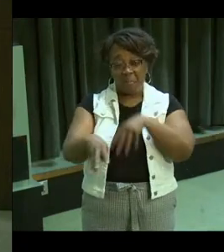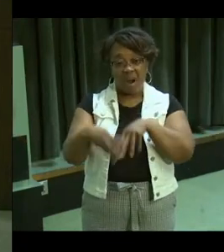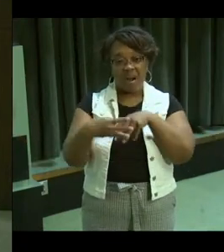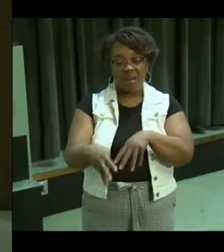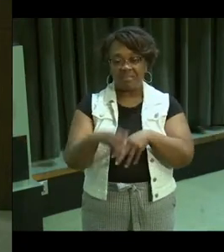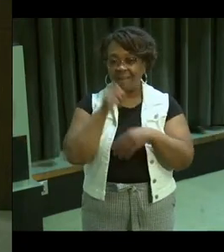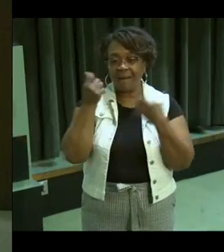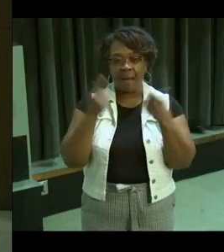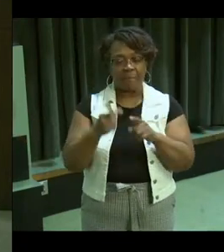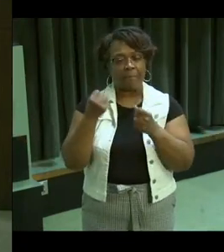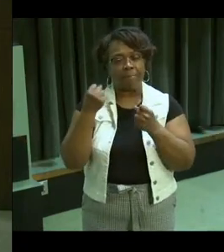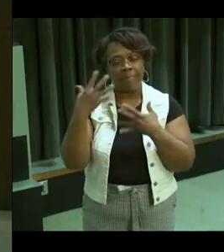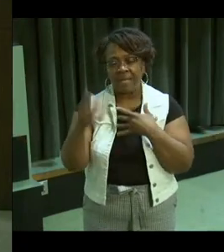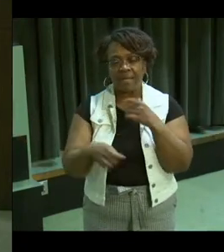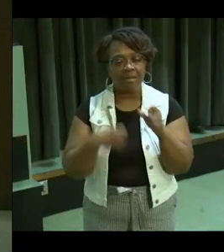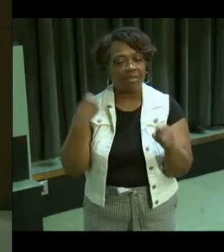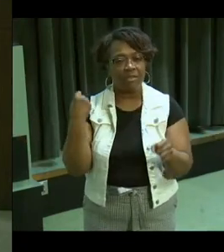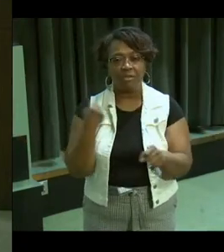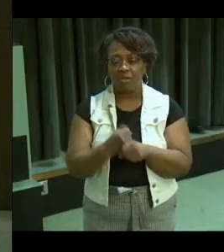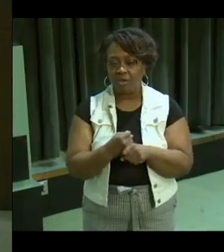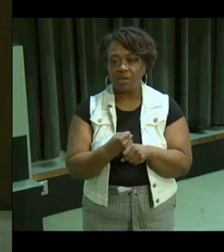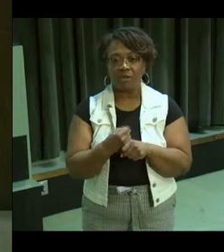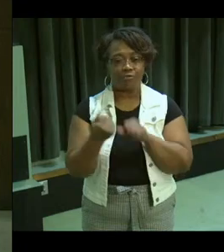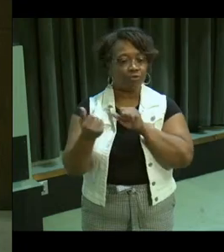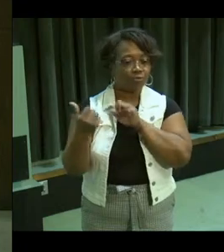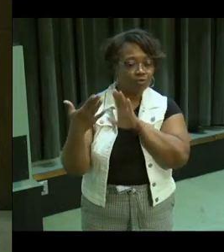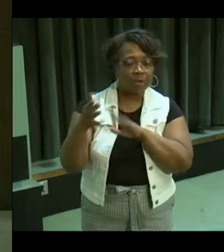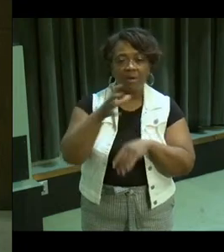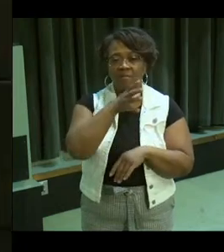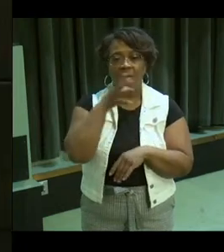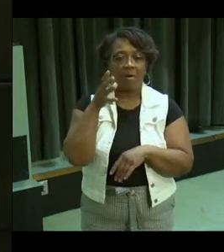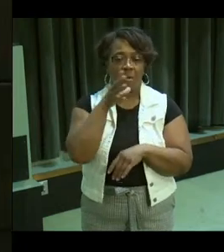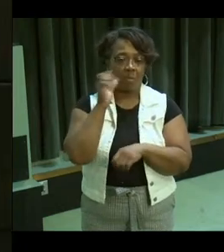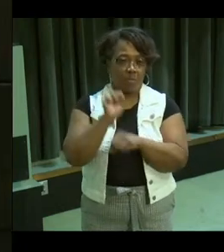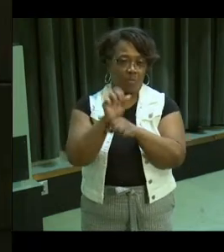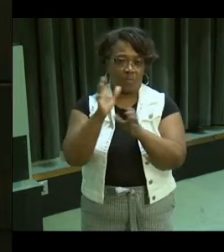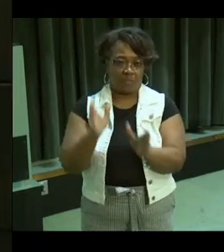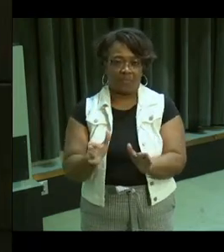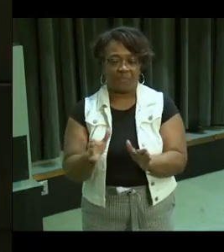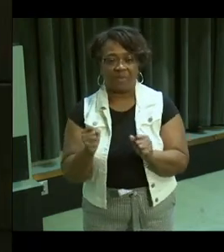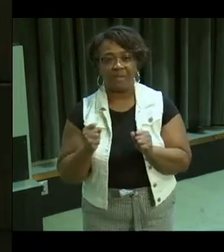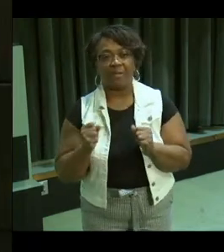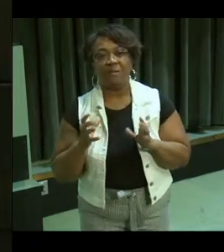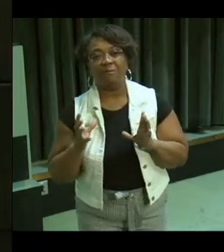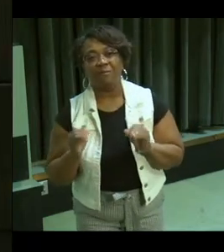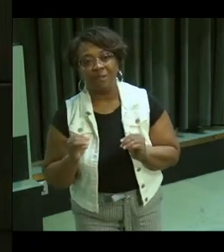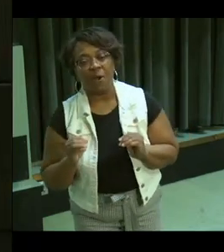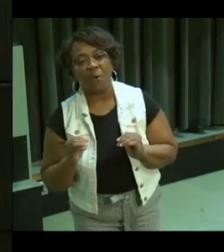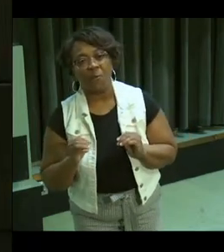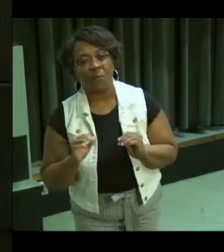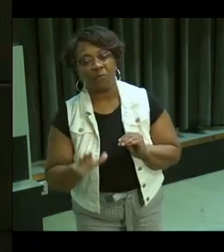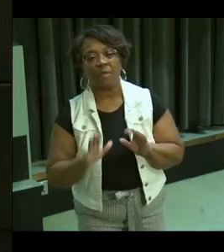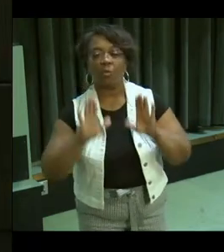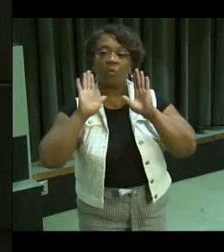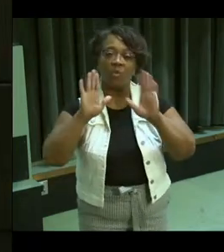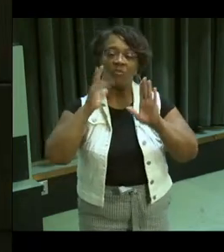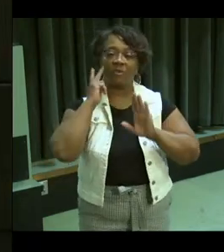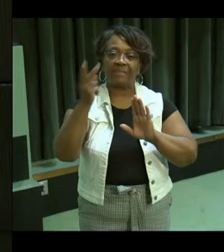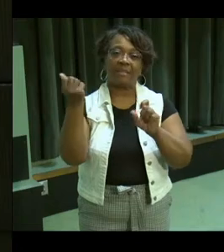march like that in years, years,